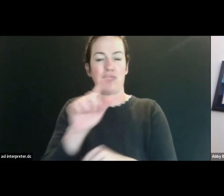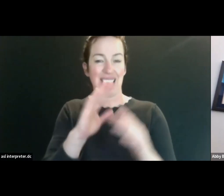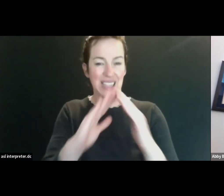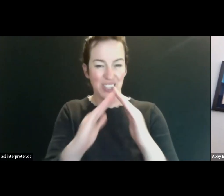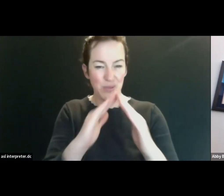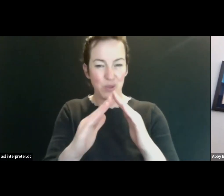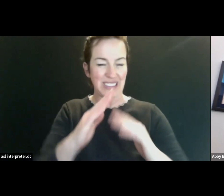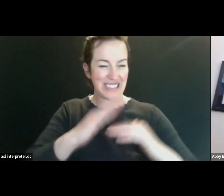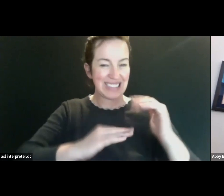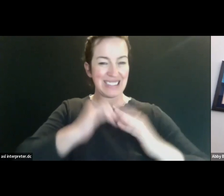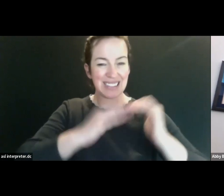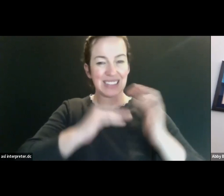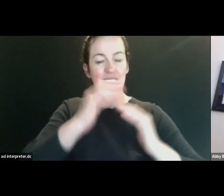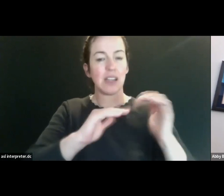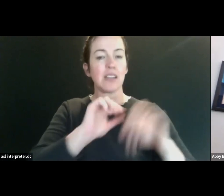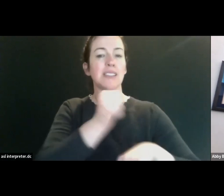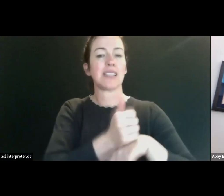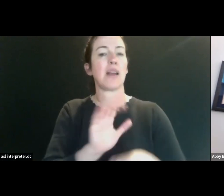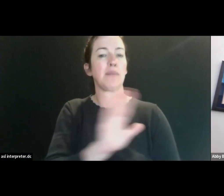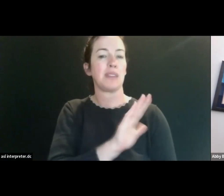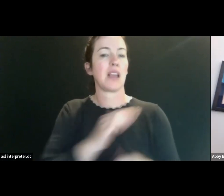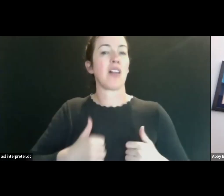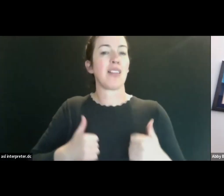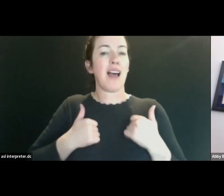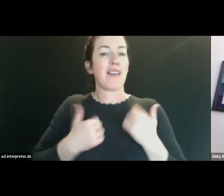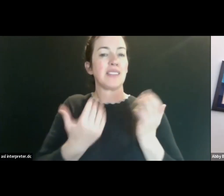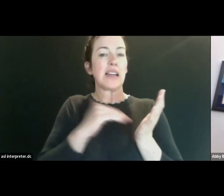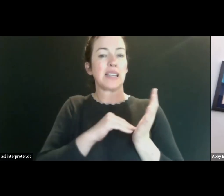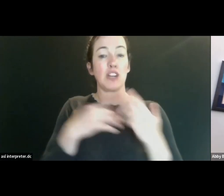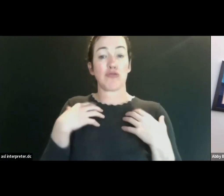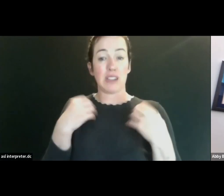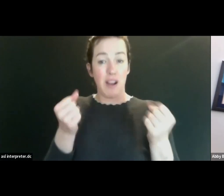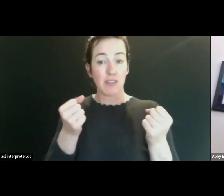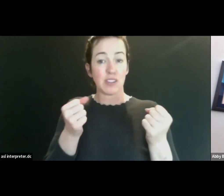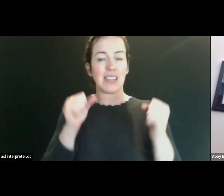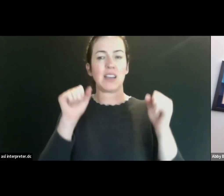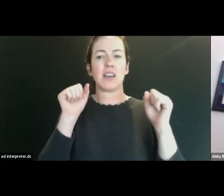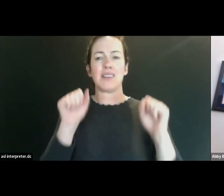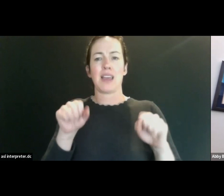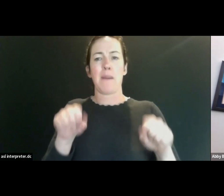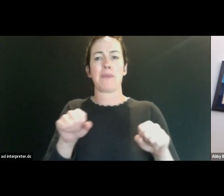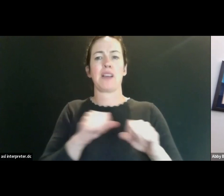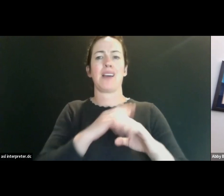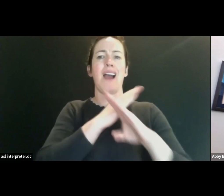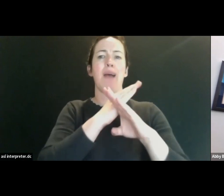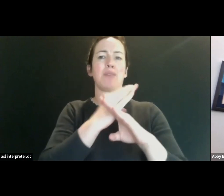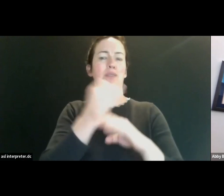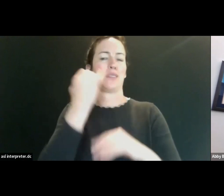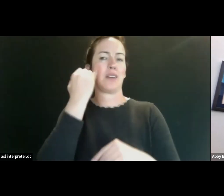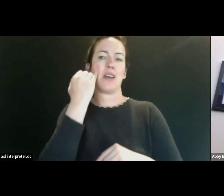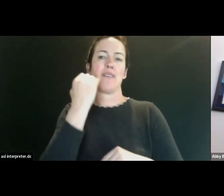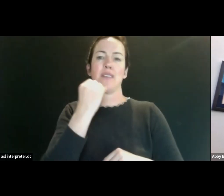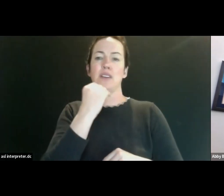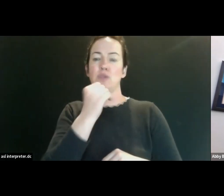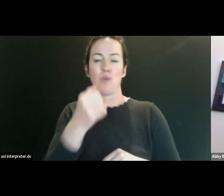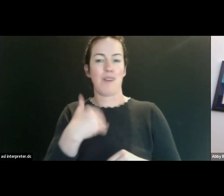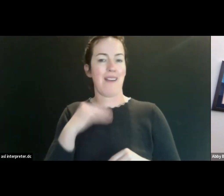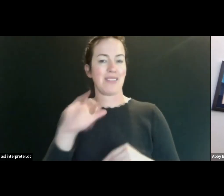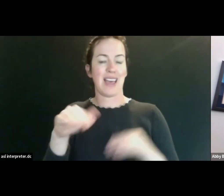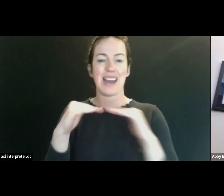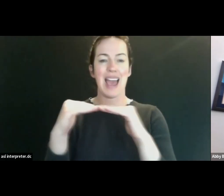their lives, and recovery is somewhat hampered when you don't have the digital equity. The